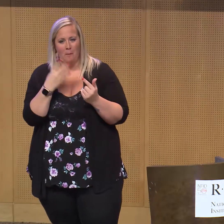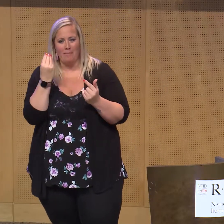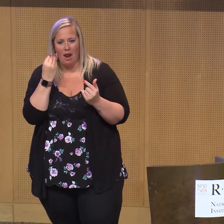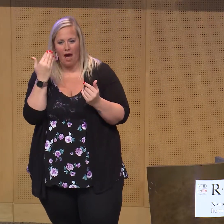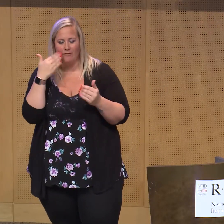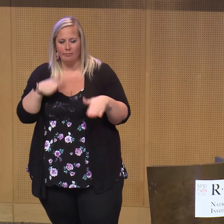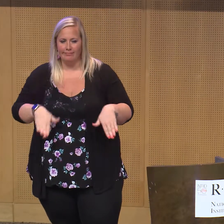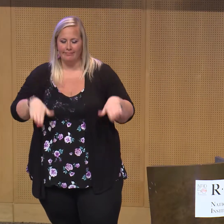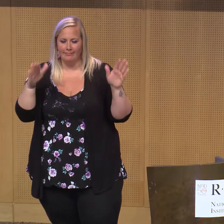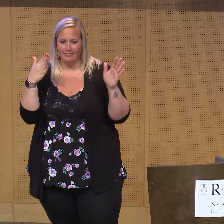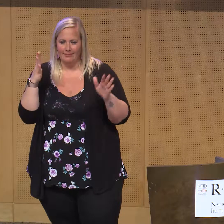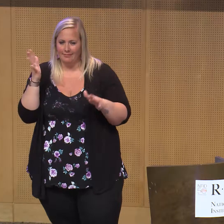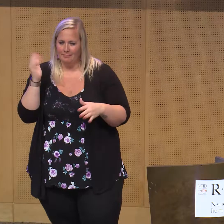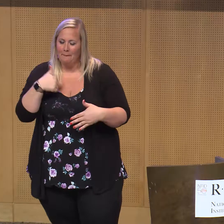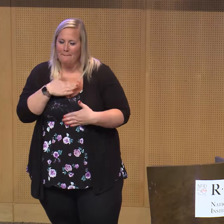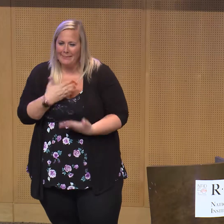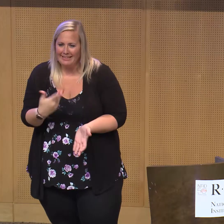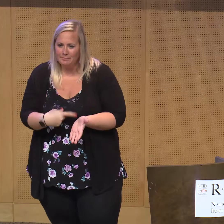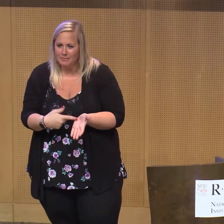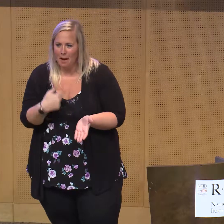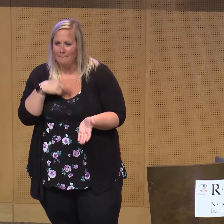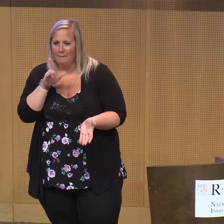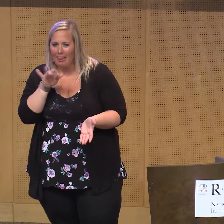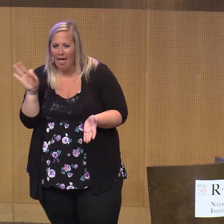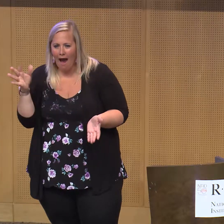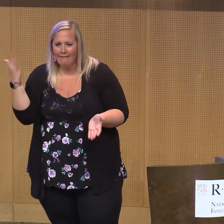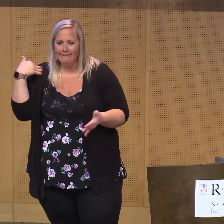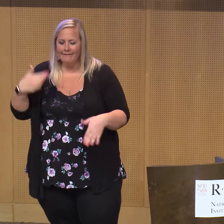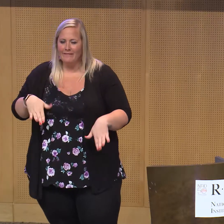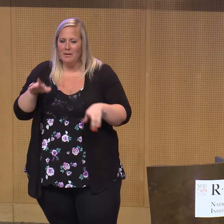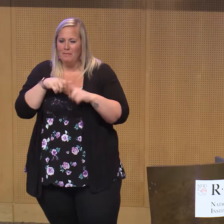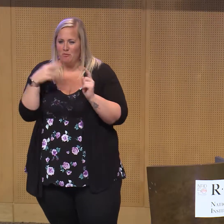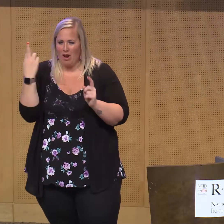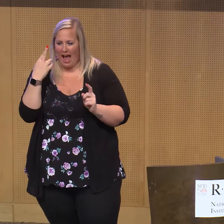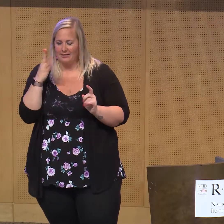if I didn't, right? I have to admit, sometimes in the past,